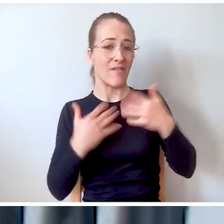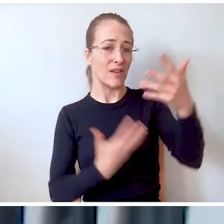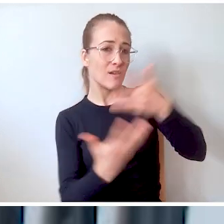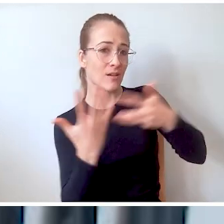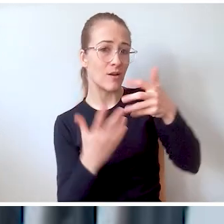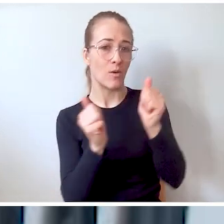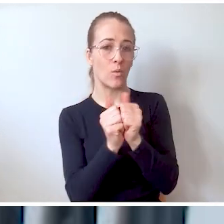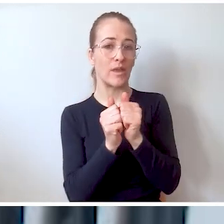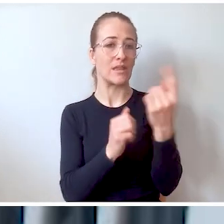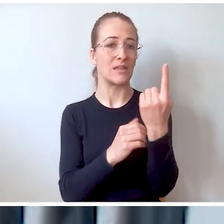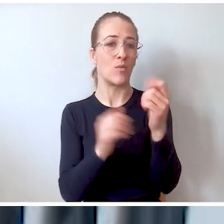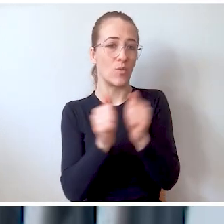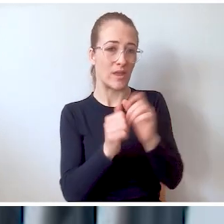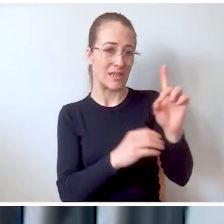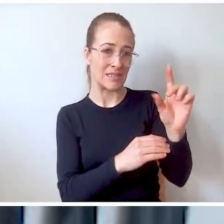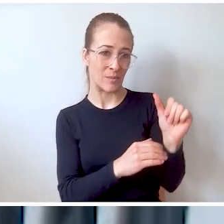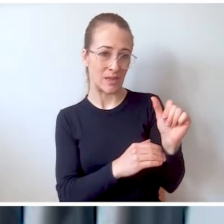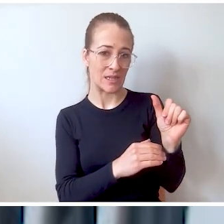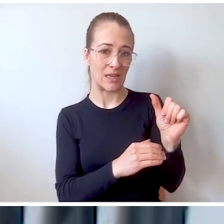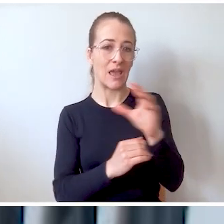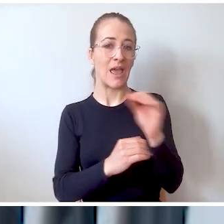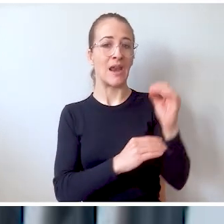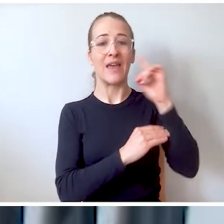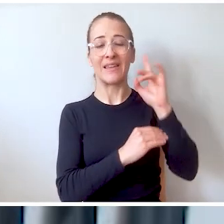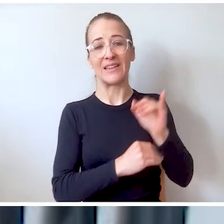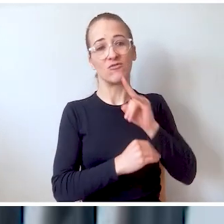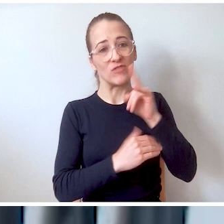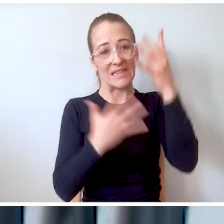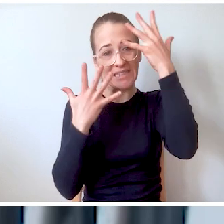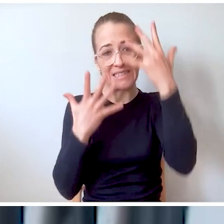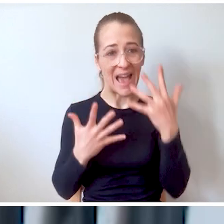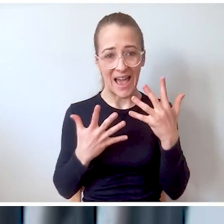with an individual with a disability. I think that's just, that's really unfortunate.